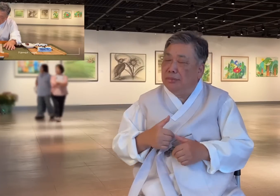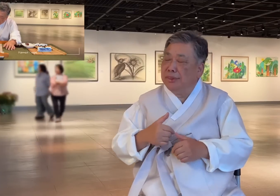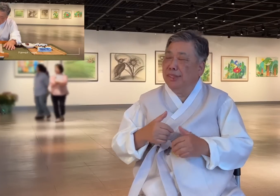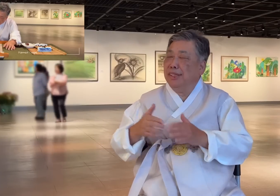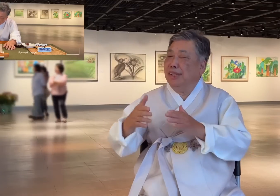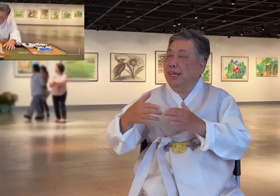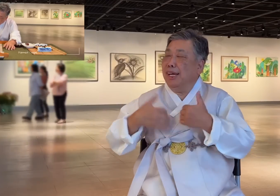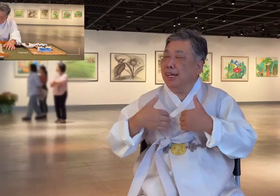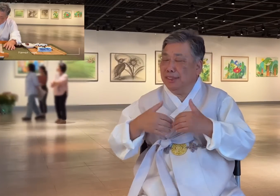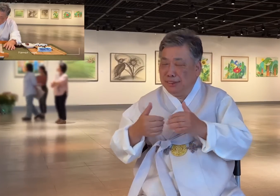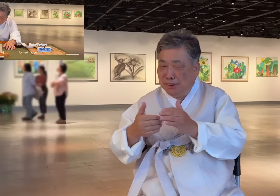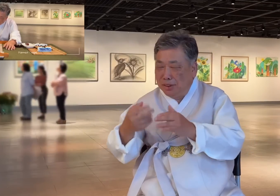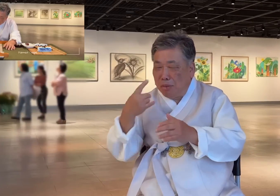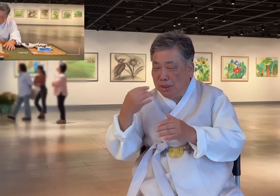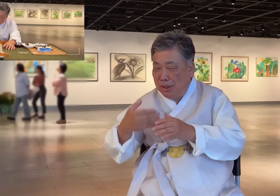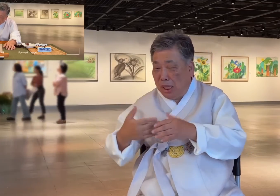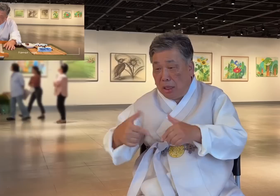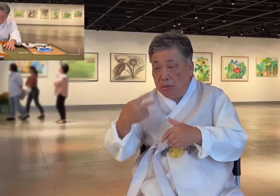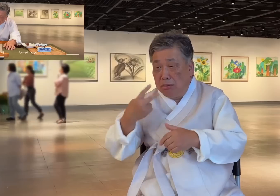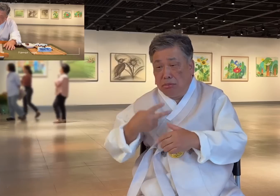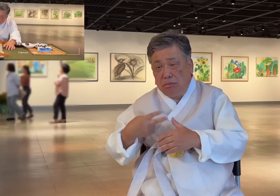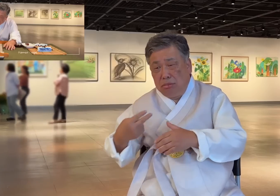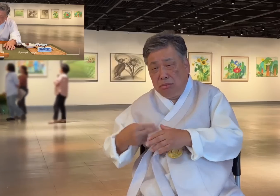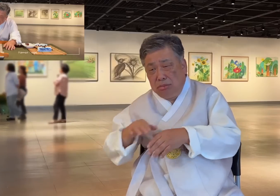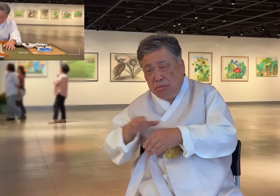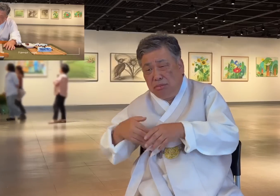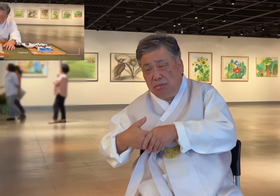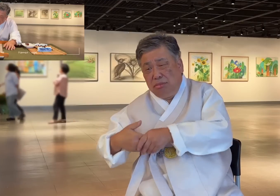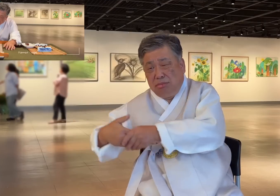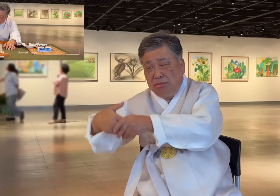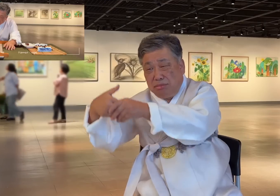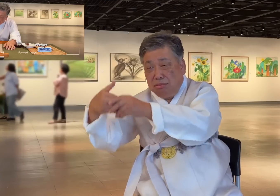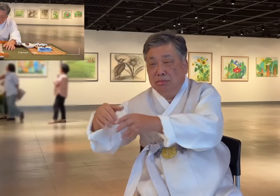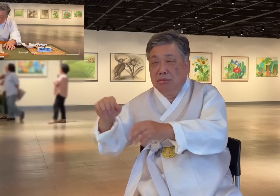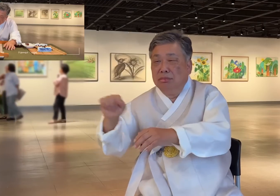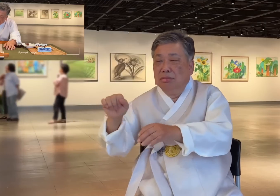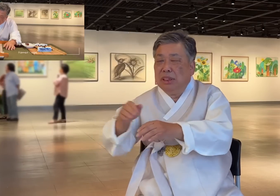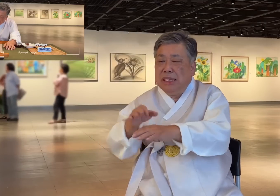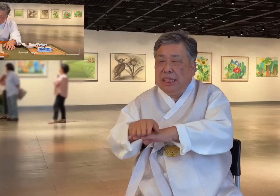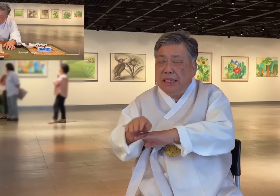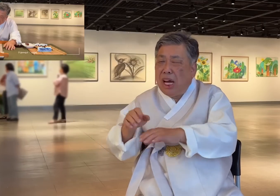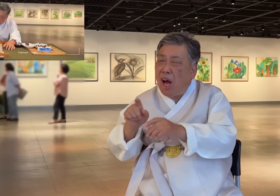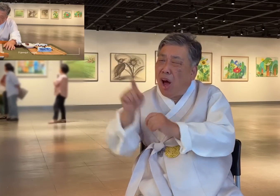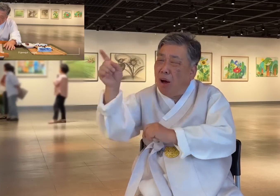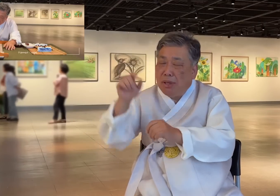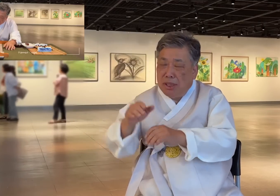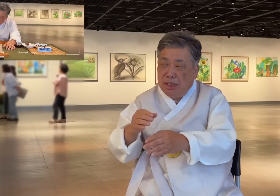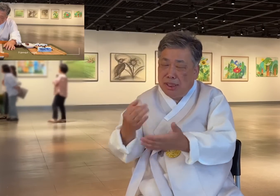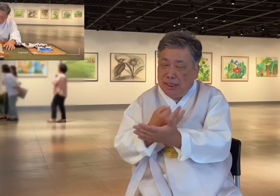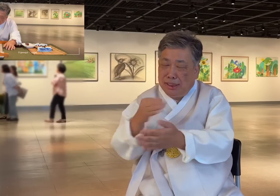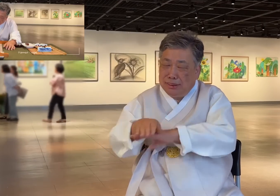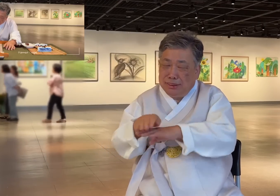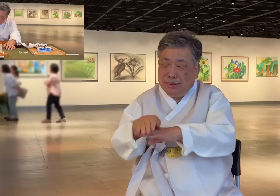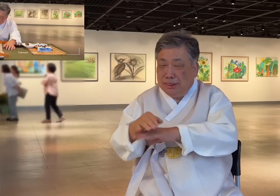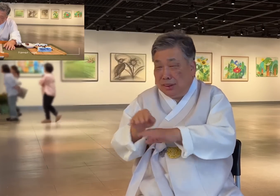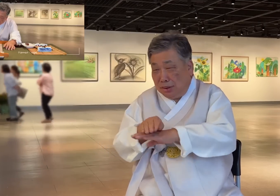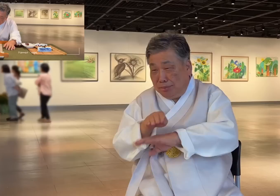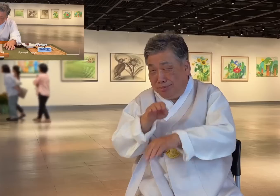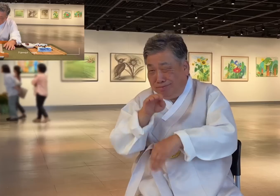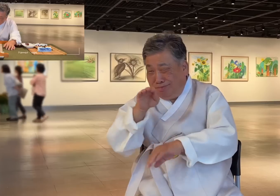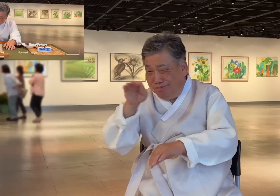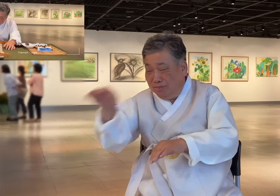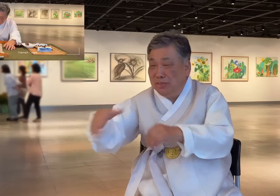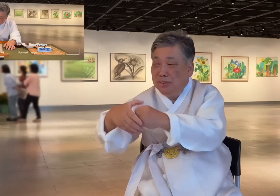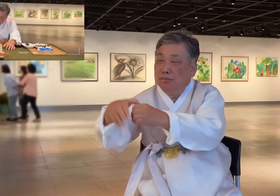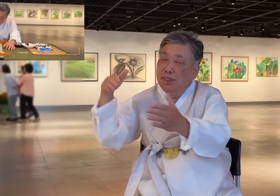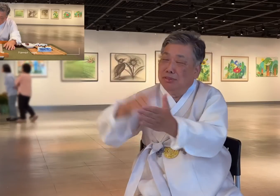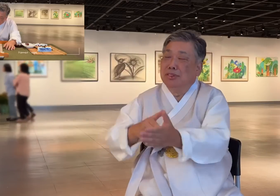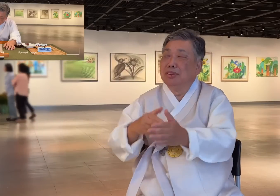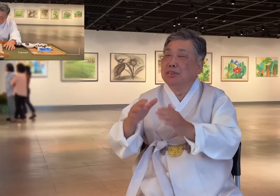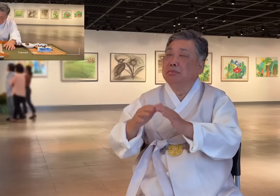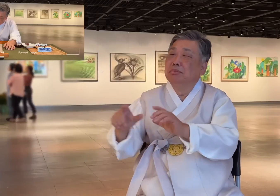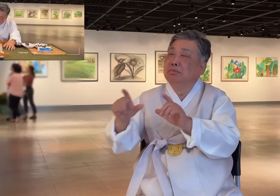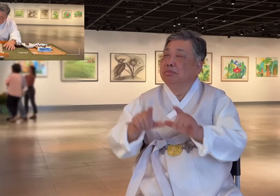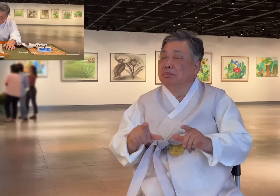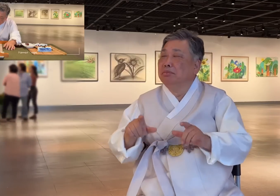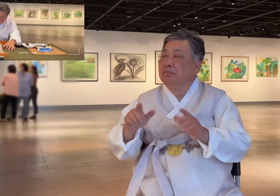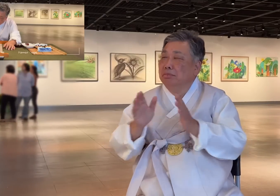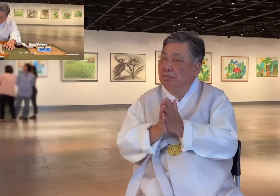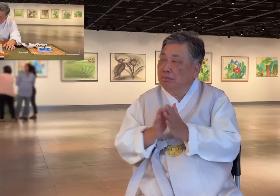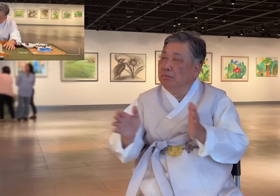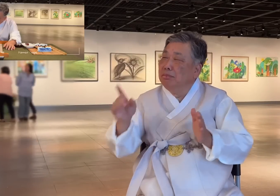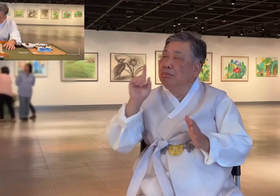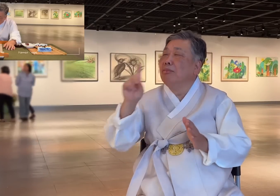My mom and I moved to Mapo-gu by car, and